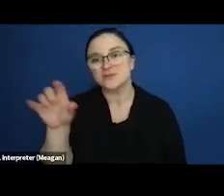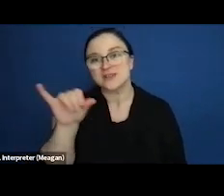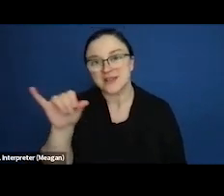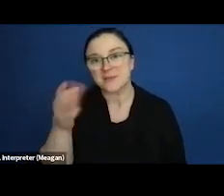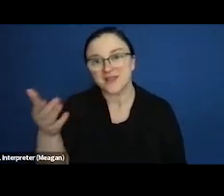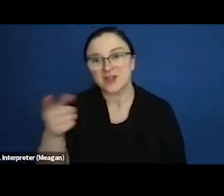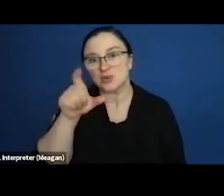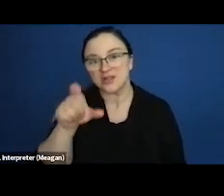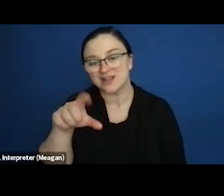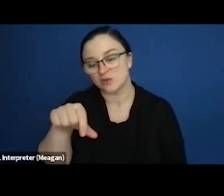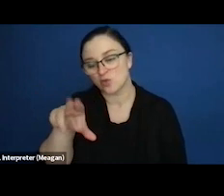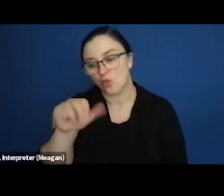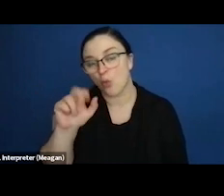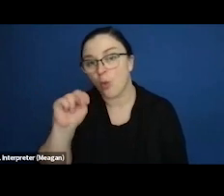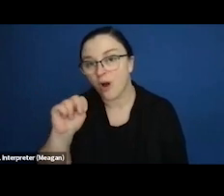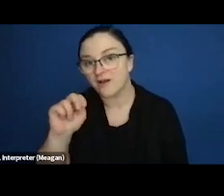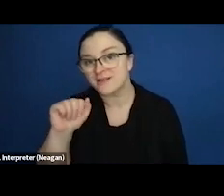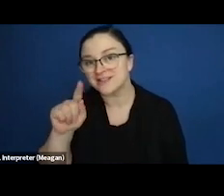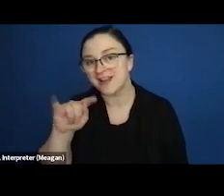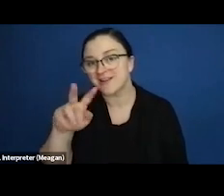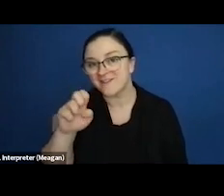as well as qualitative data,